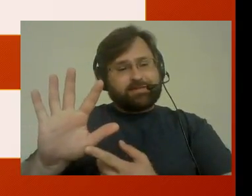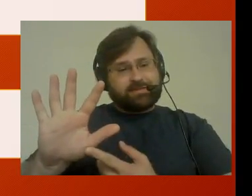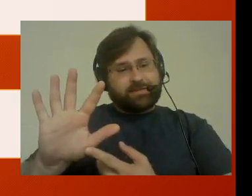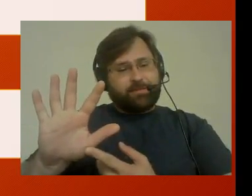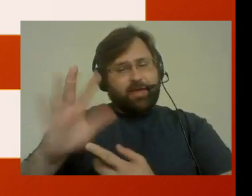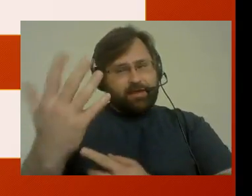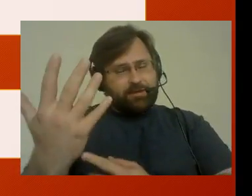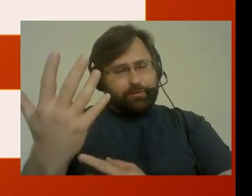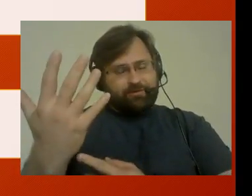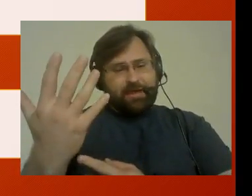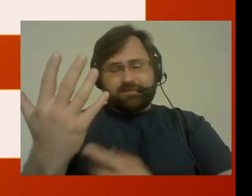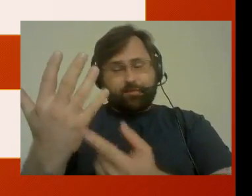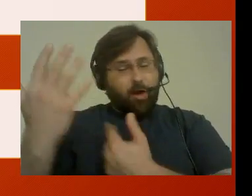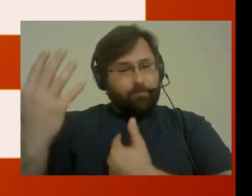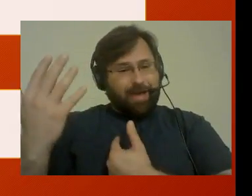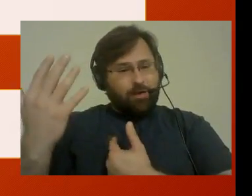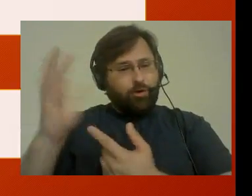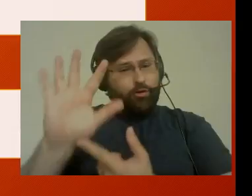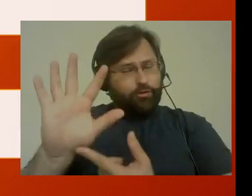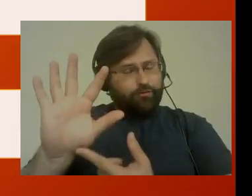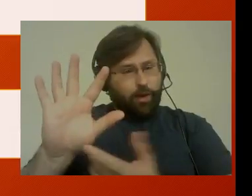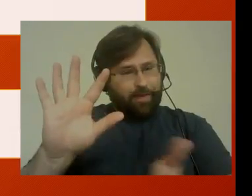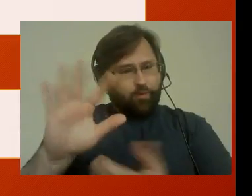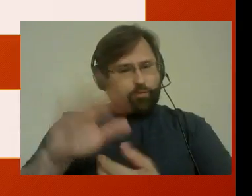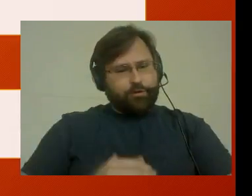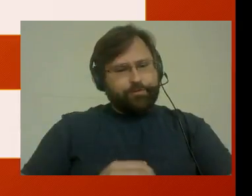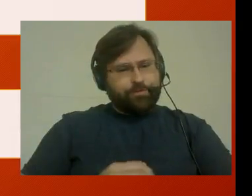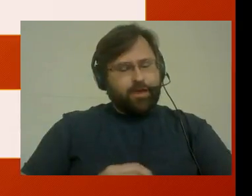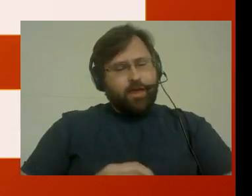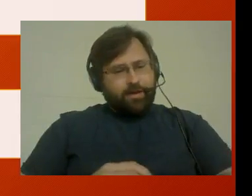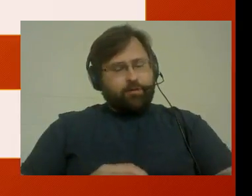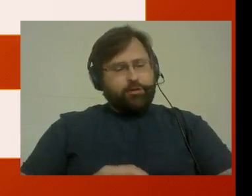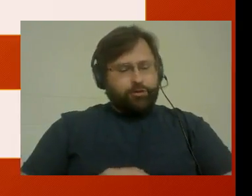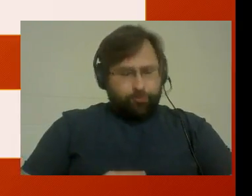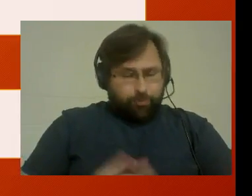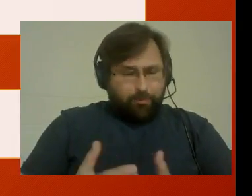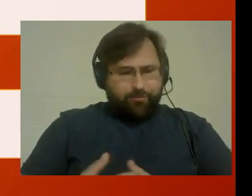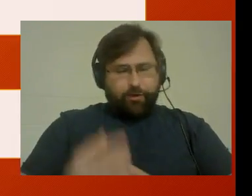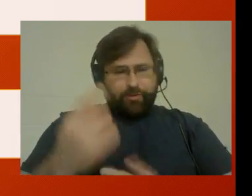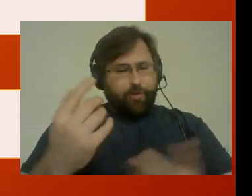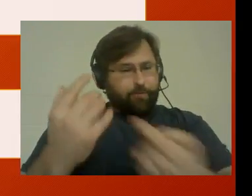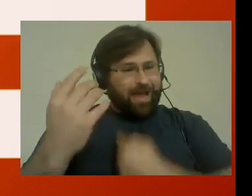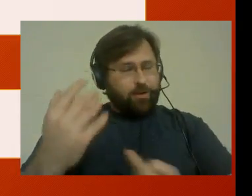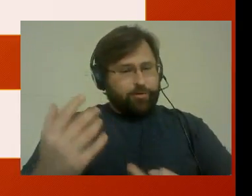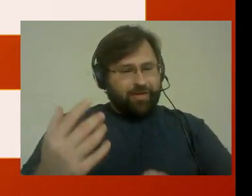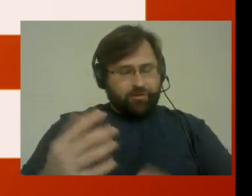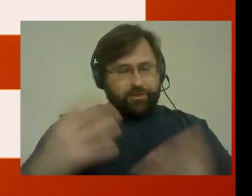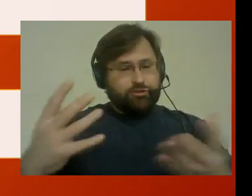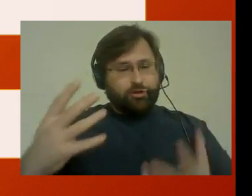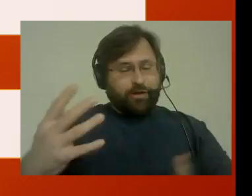system can either be faced with the palm backward or the palms outward now you're probably familiar with the palm backward method because you learned